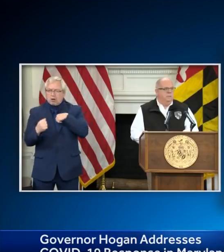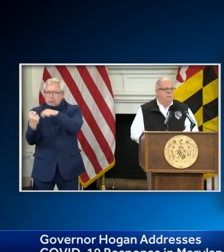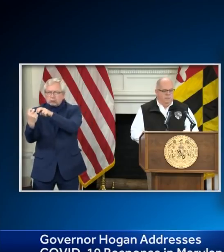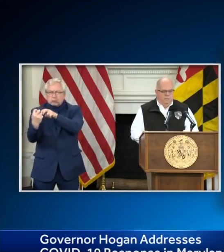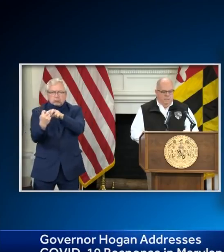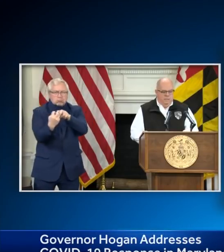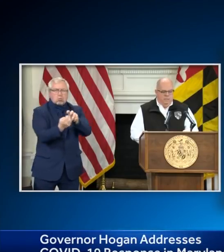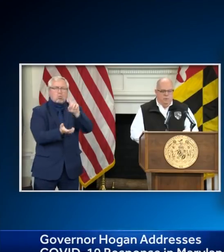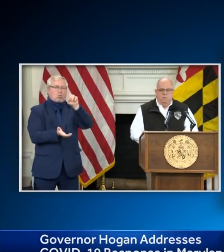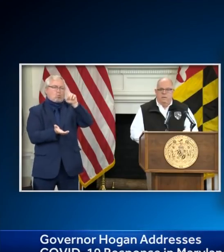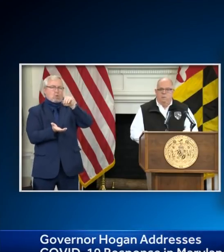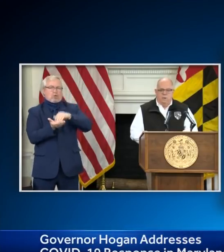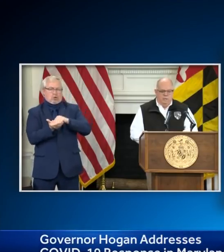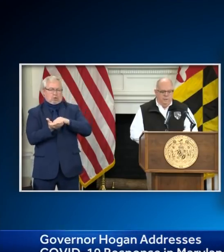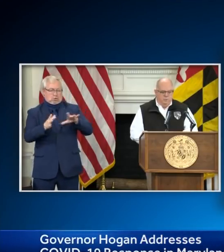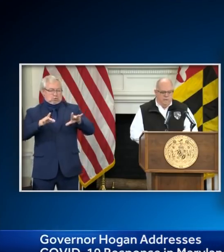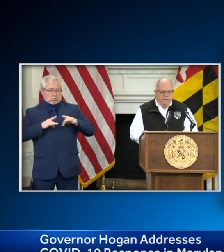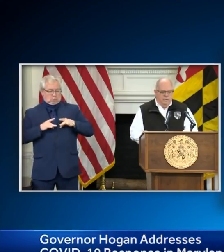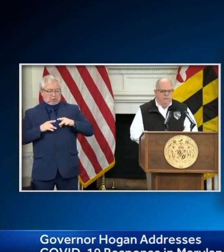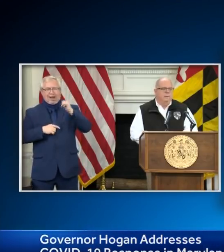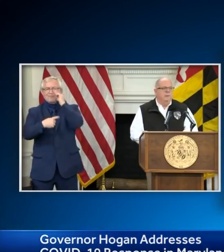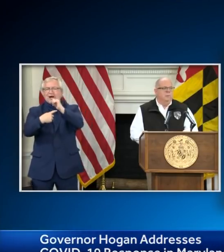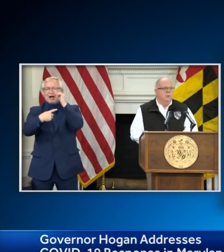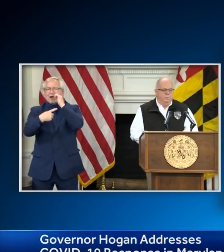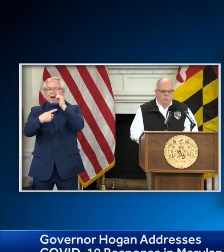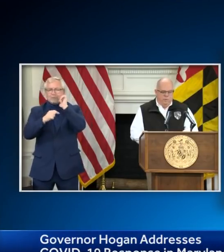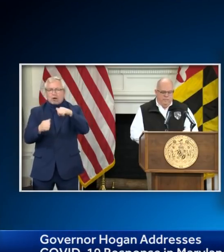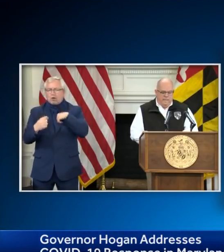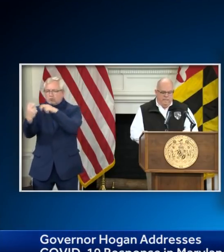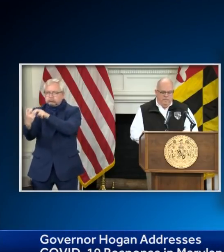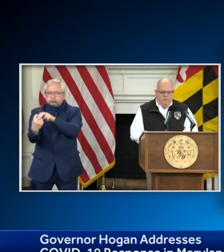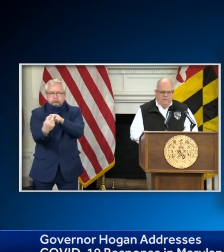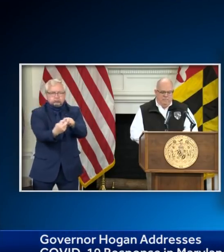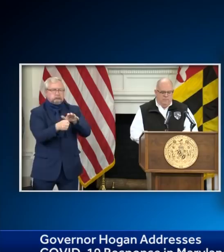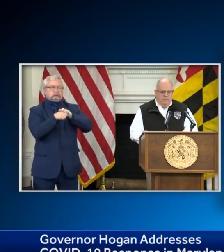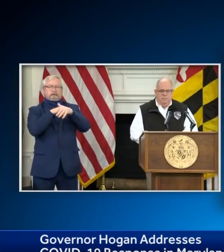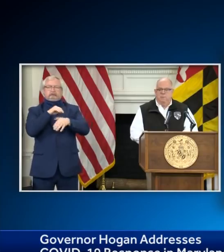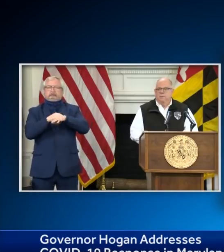TO CONTACT UP TO 1000 NEW CASES PER DAY.